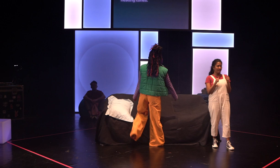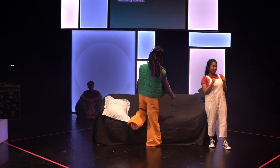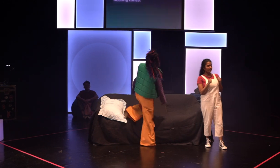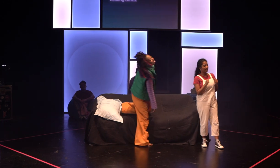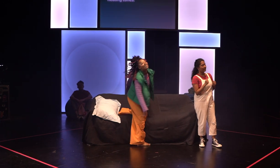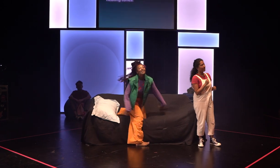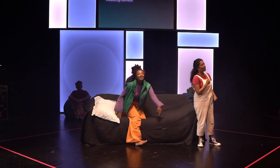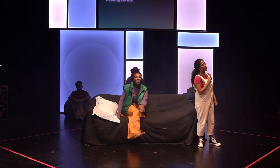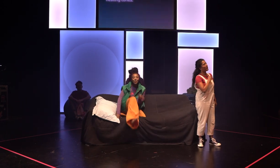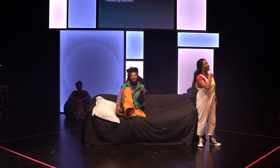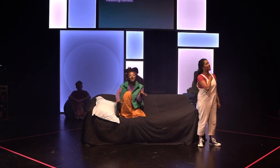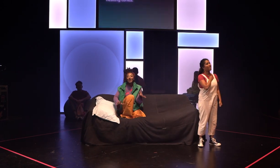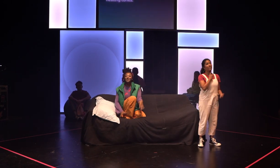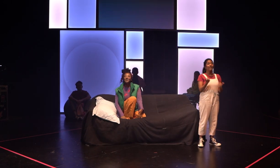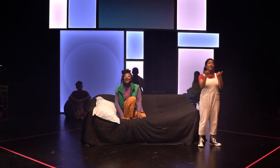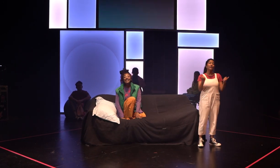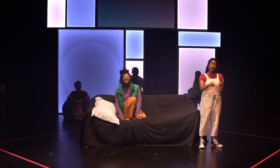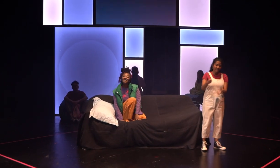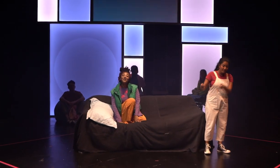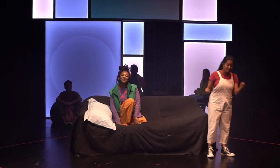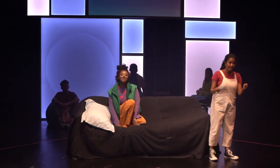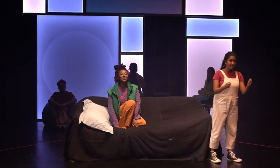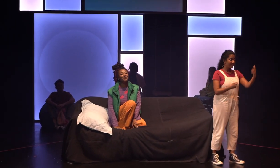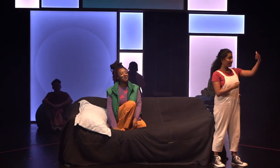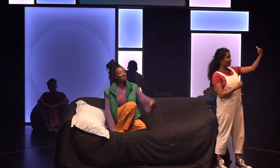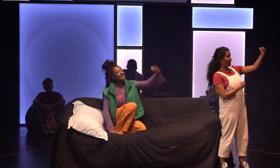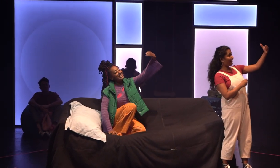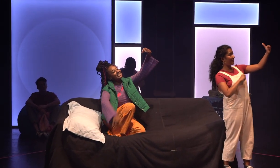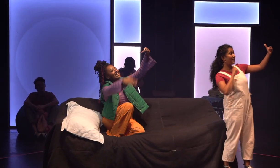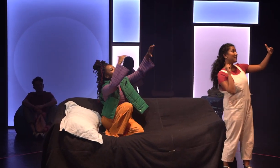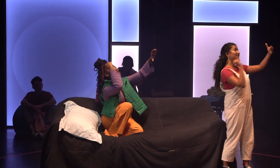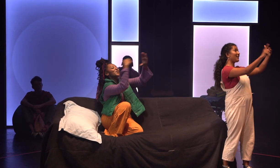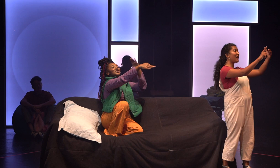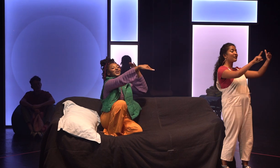When I'm done, I take a selfie in my new room and send it to Lauren and